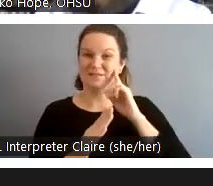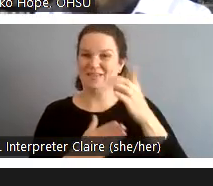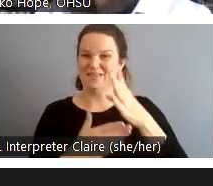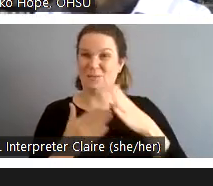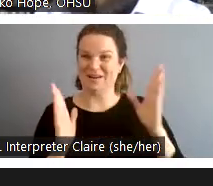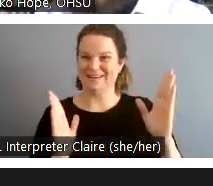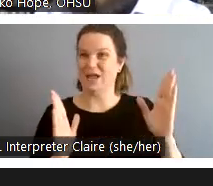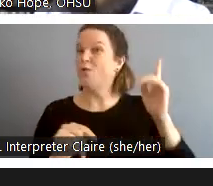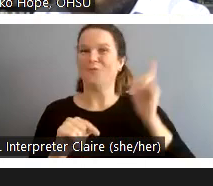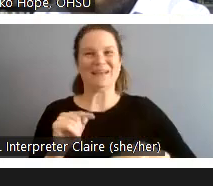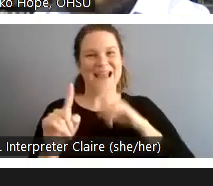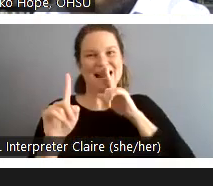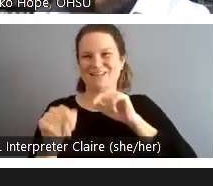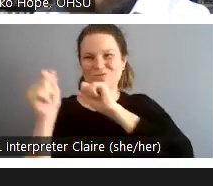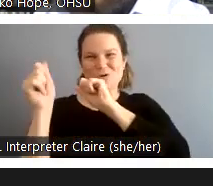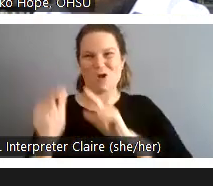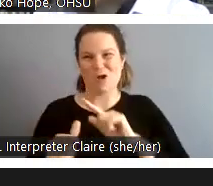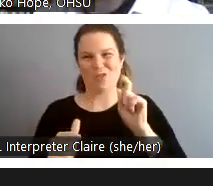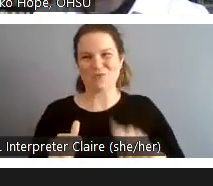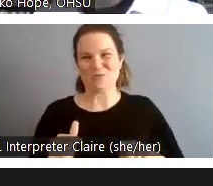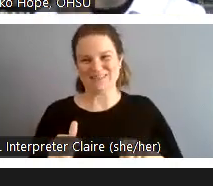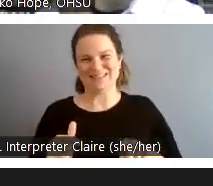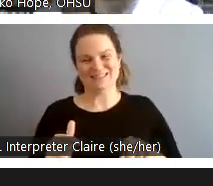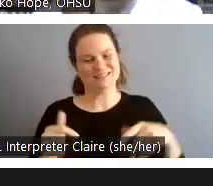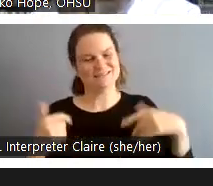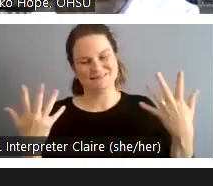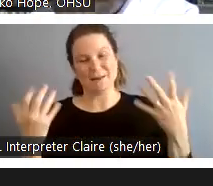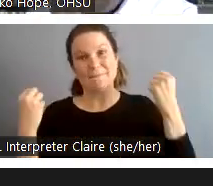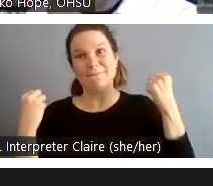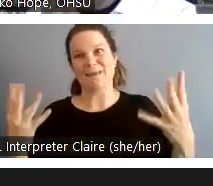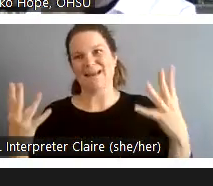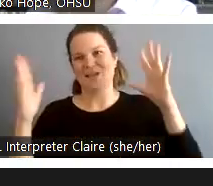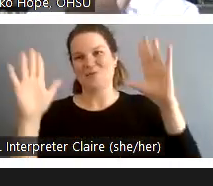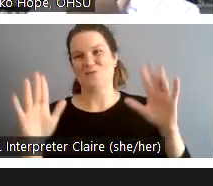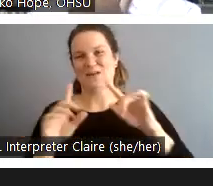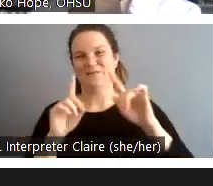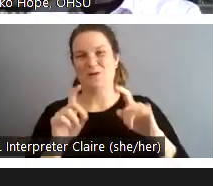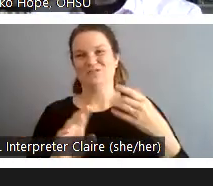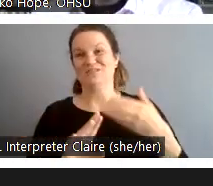will not get to everyone. There are a lot of great questions that we received